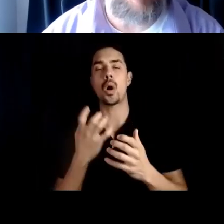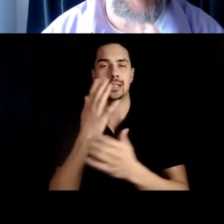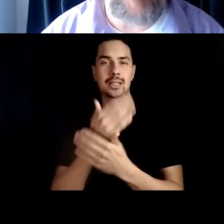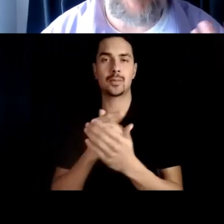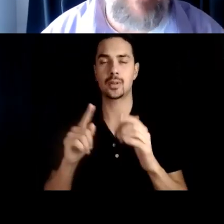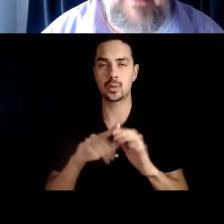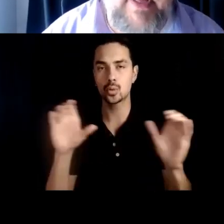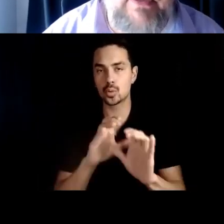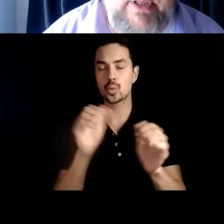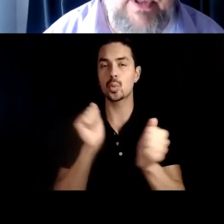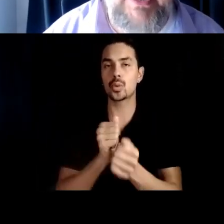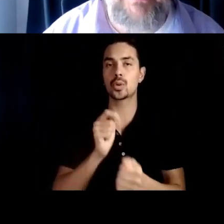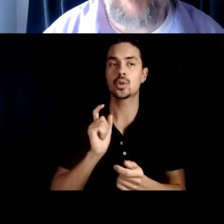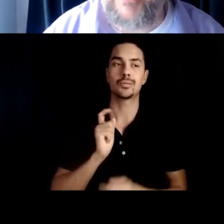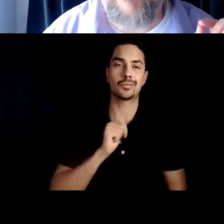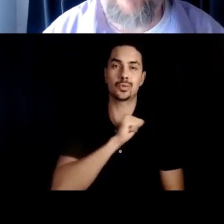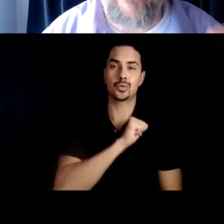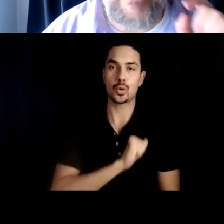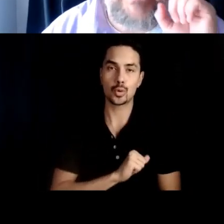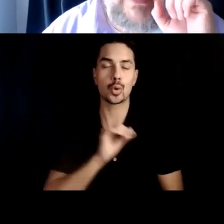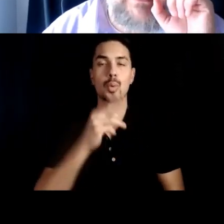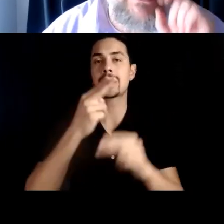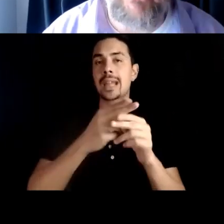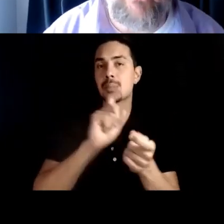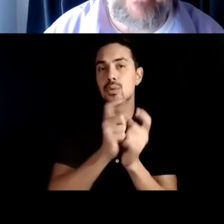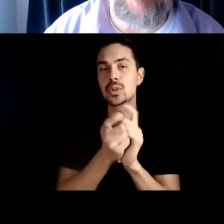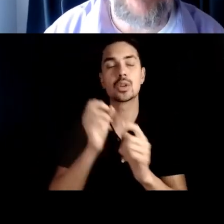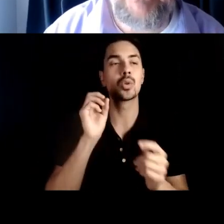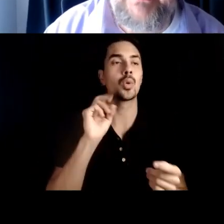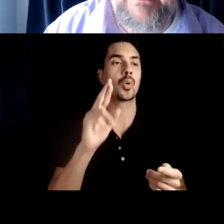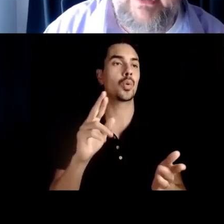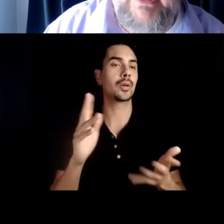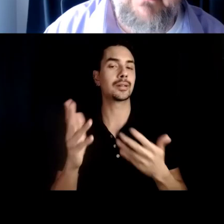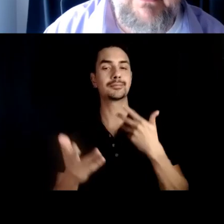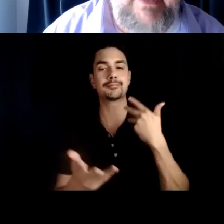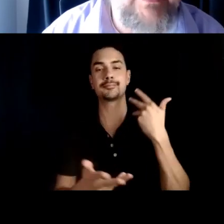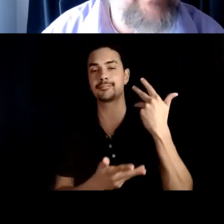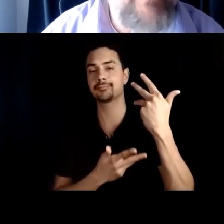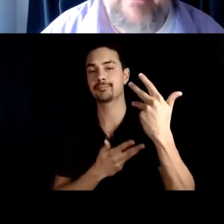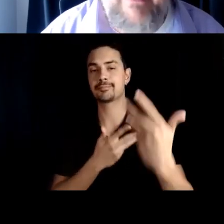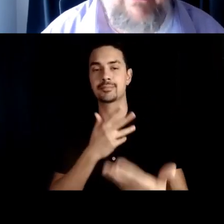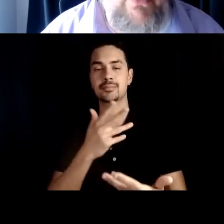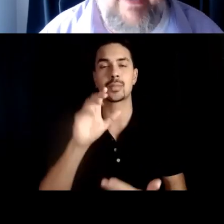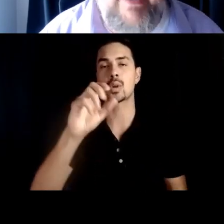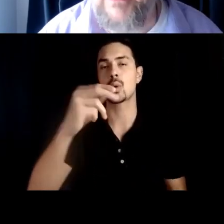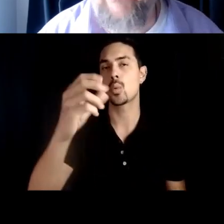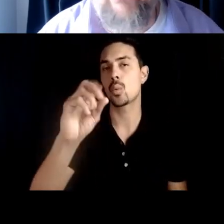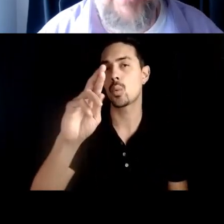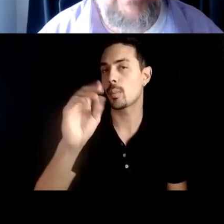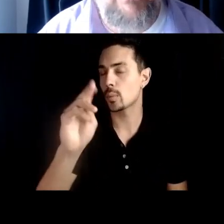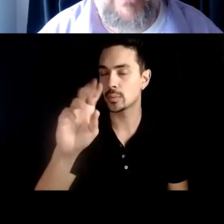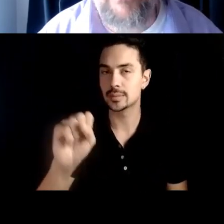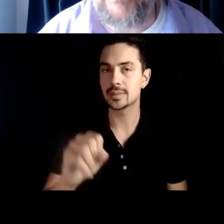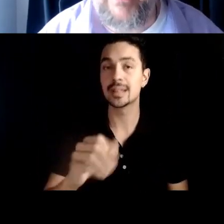or something maybe like legally changing their name if they're in a state that requires letters. Otherwise, informed consent models,